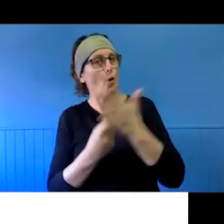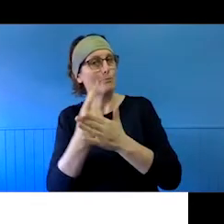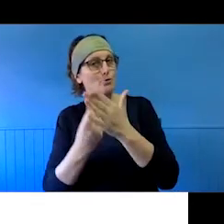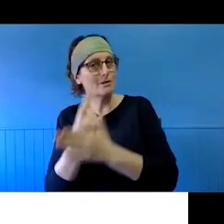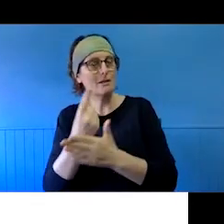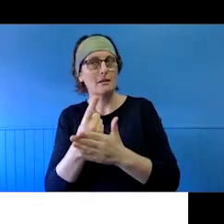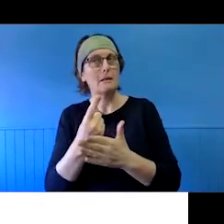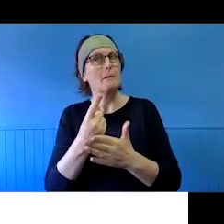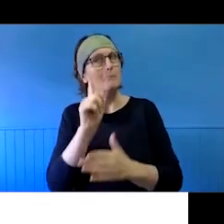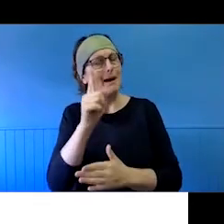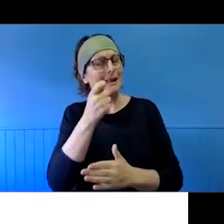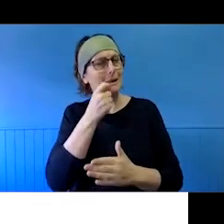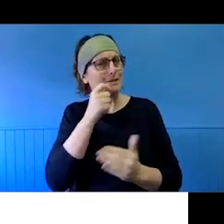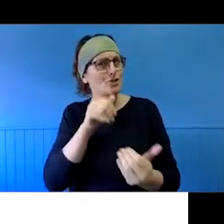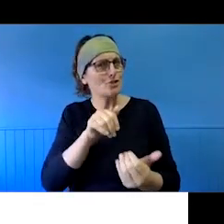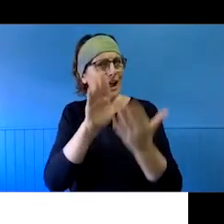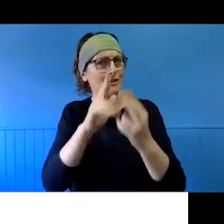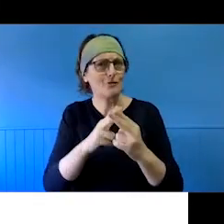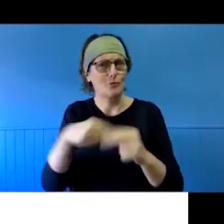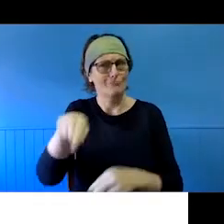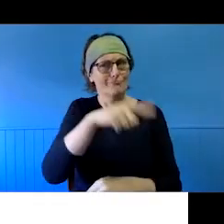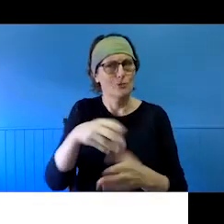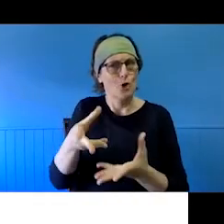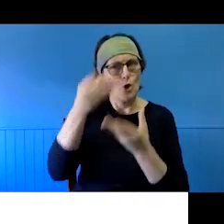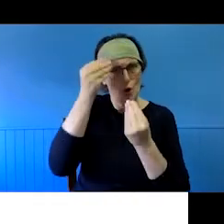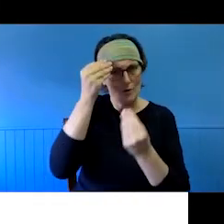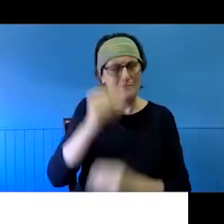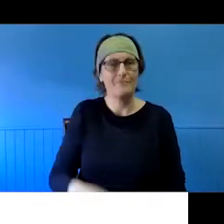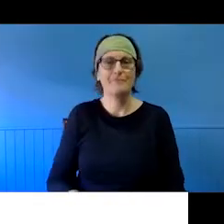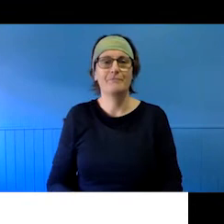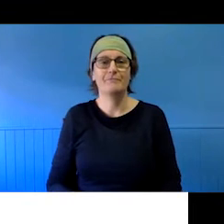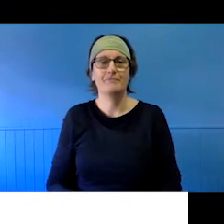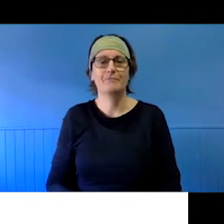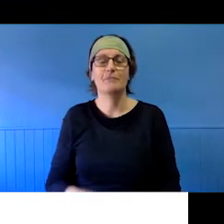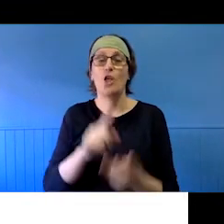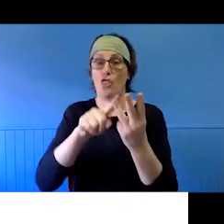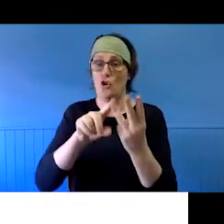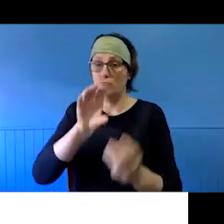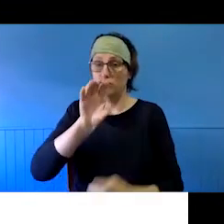as challenges for learning. As we look at patterning techniques, this